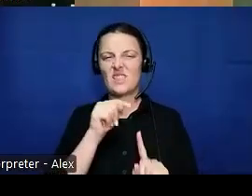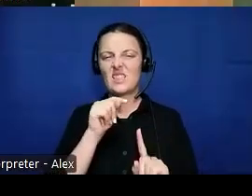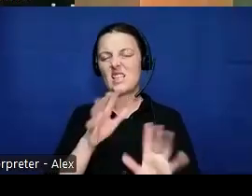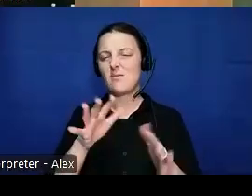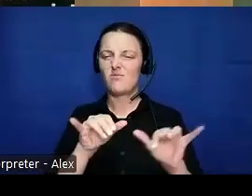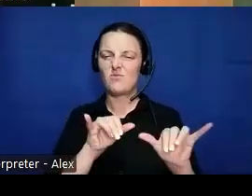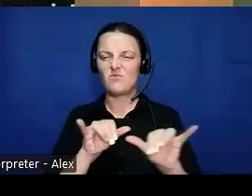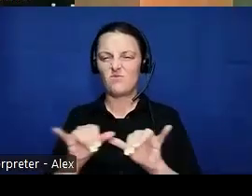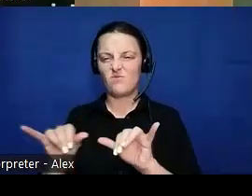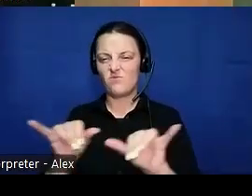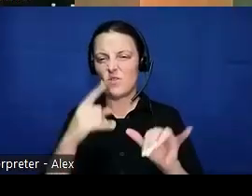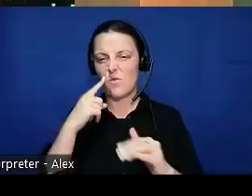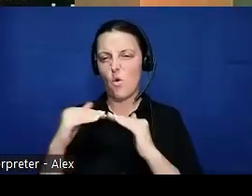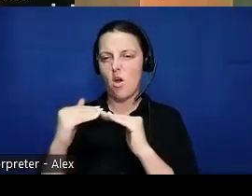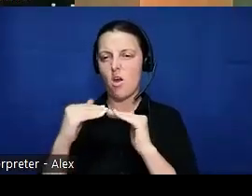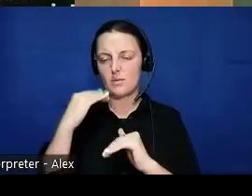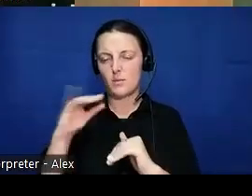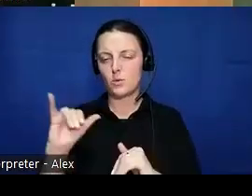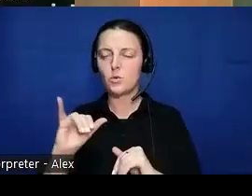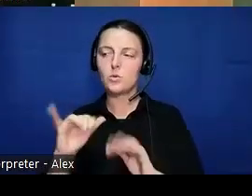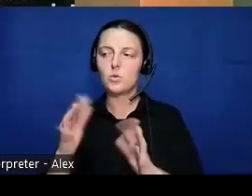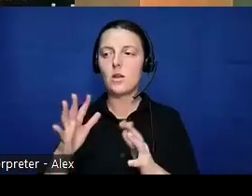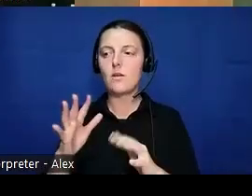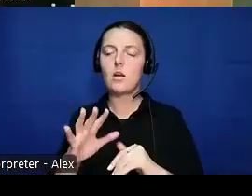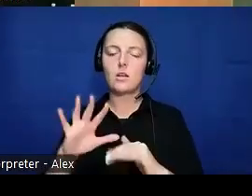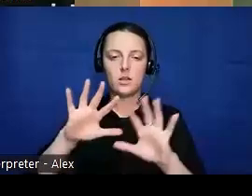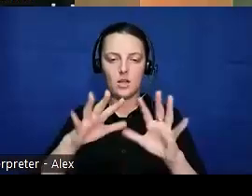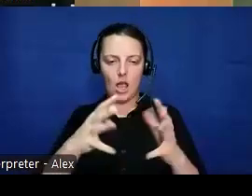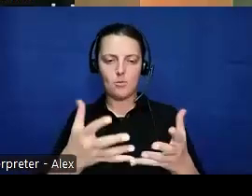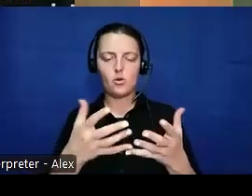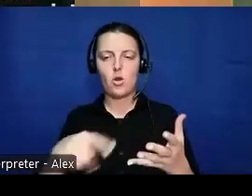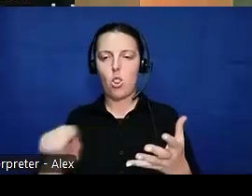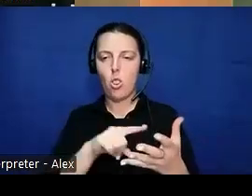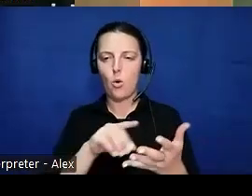a it's a matter of capturing those patients. There going to be some patients that honestly it's, you